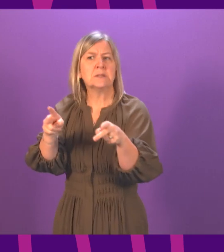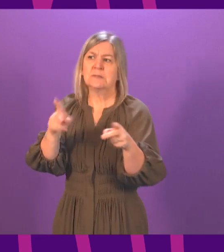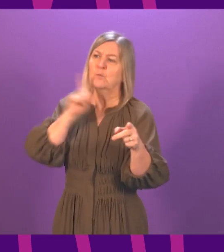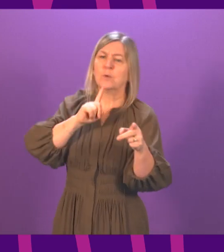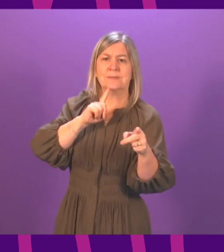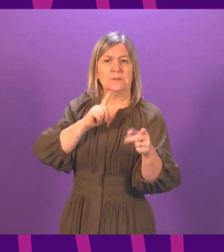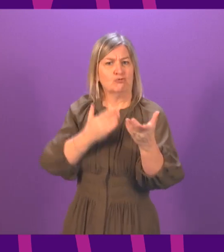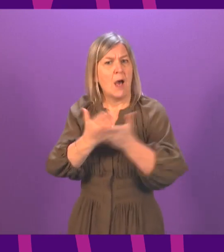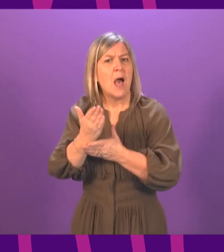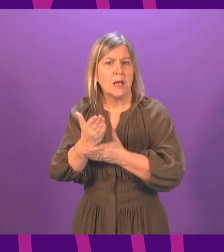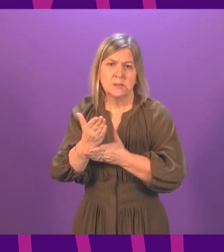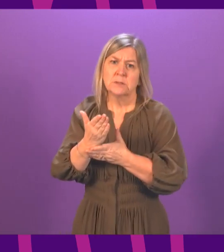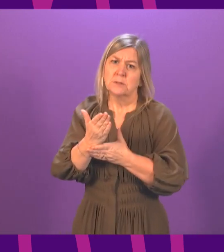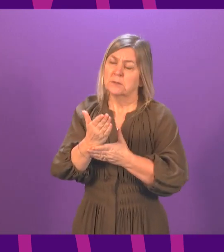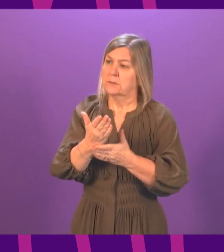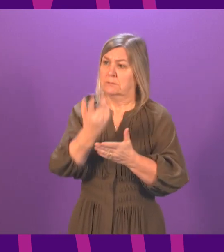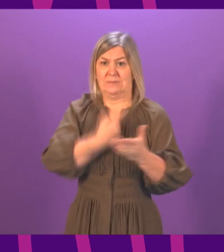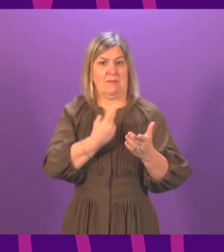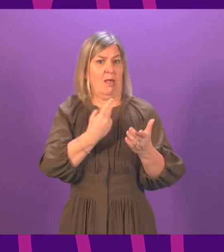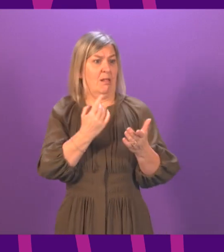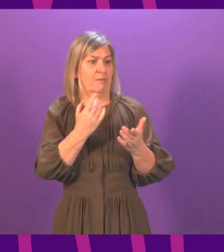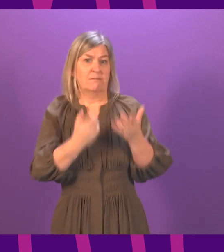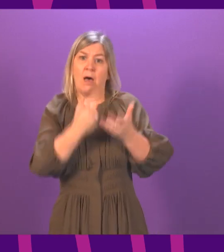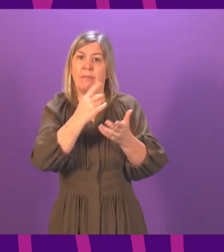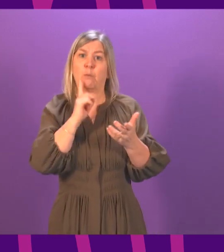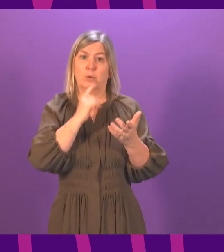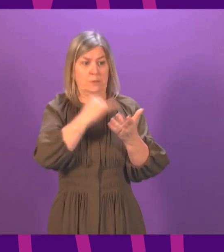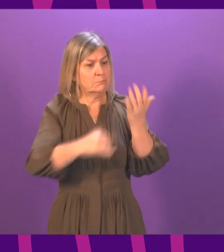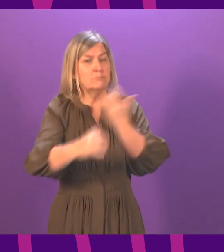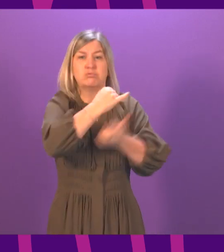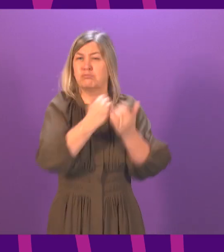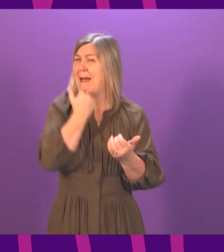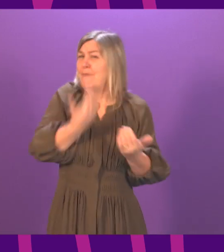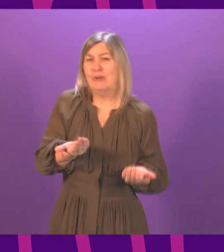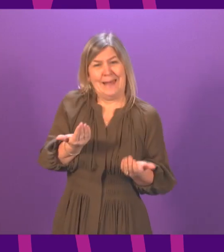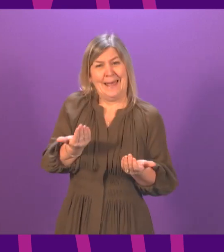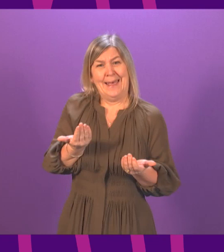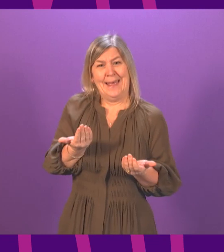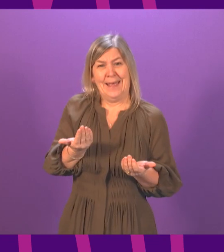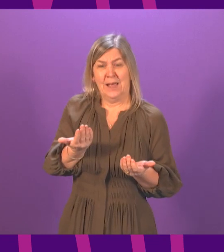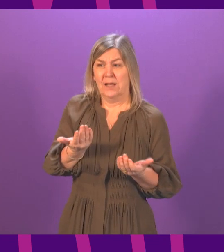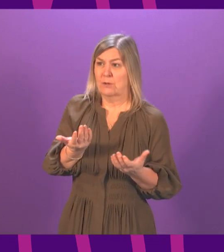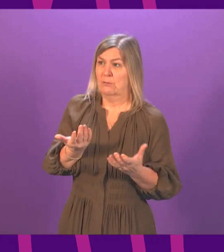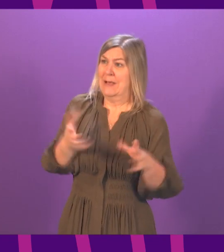the chamber and across society do, I face vile misogynistic attacks every day of my life but,